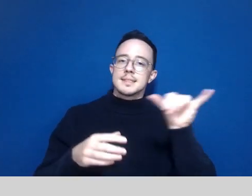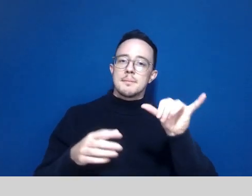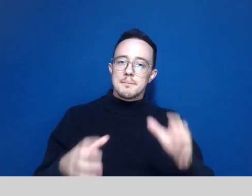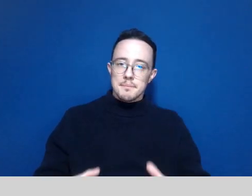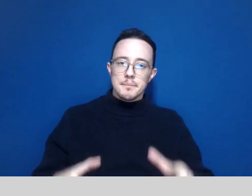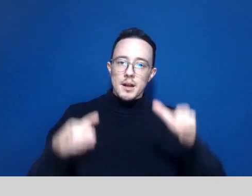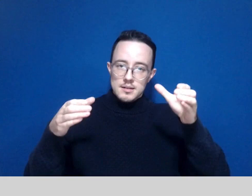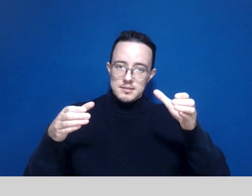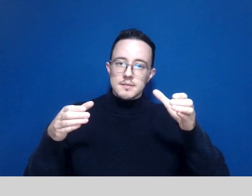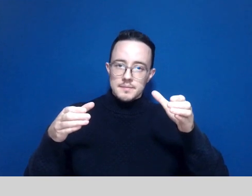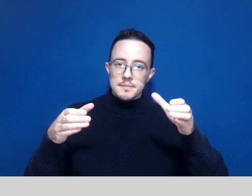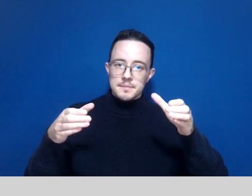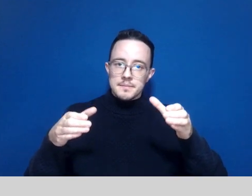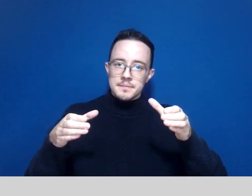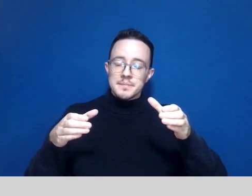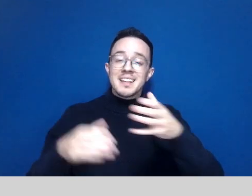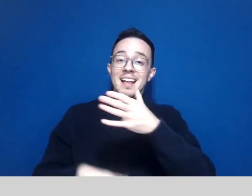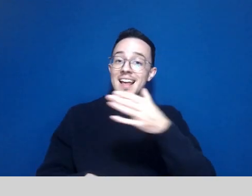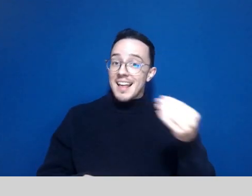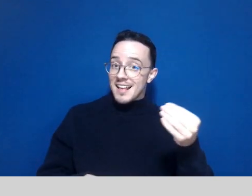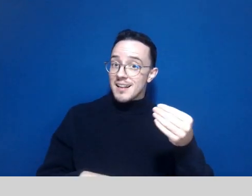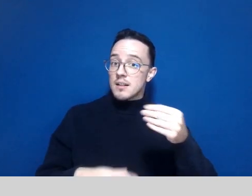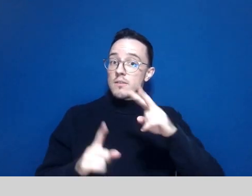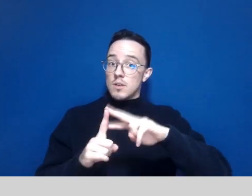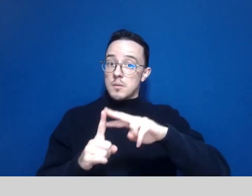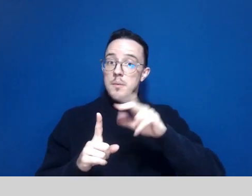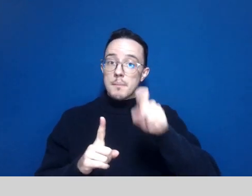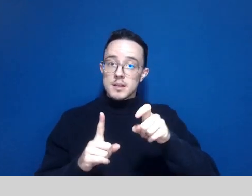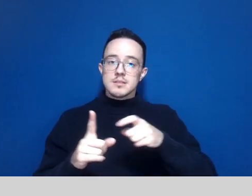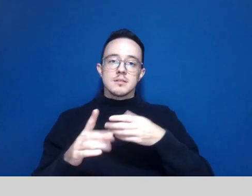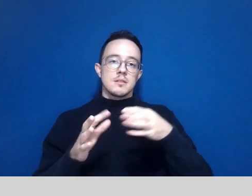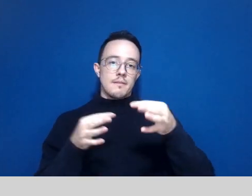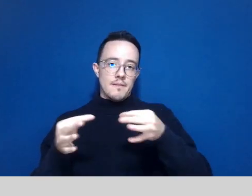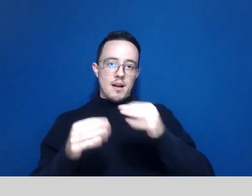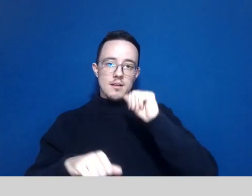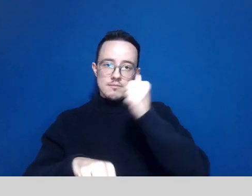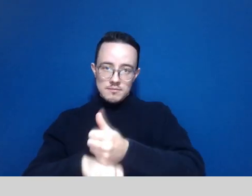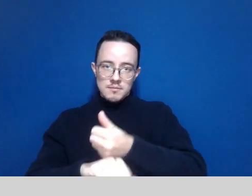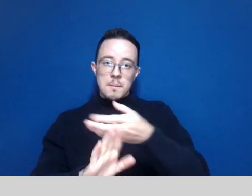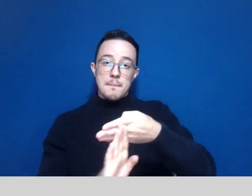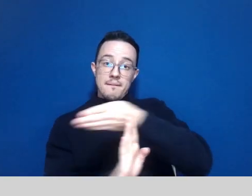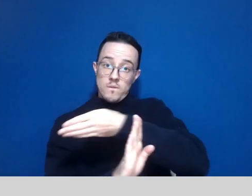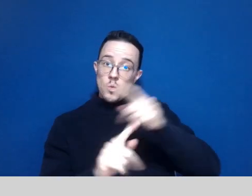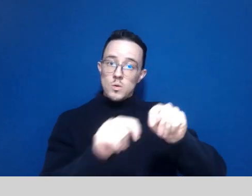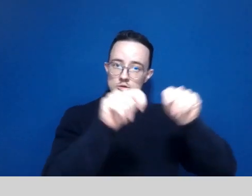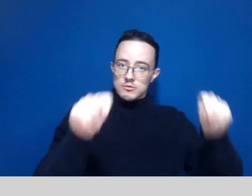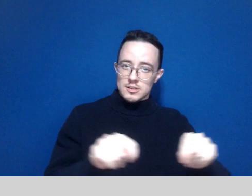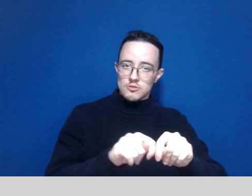it has to be in the same bucket, I'm sorry. And you do have to have the vocabulary defined